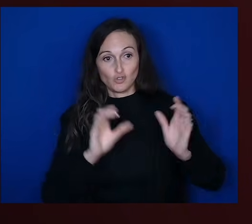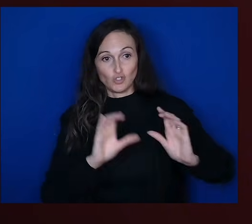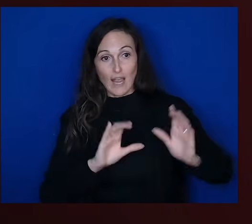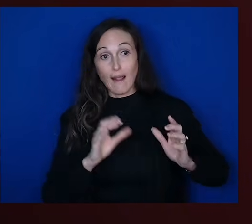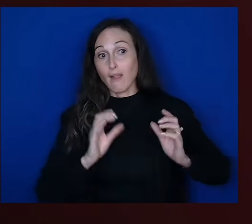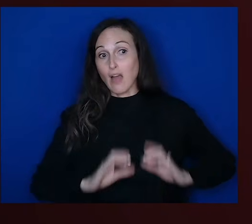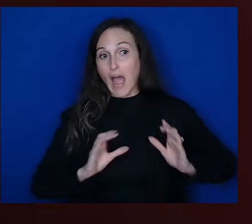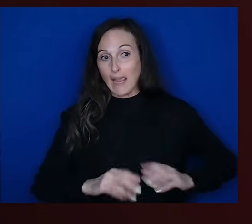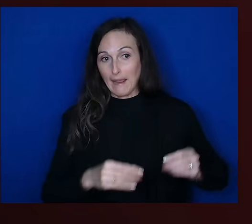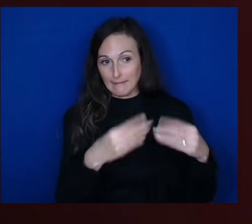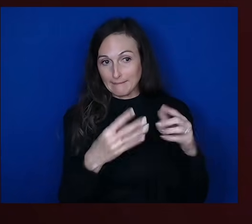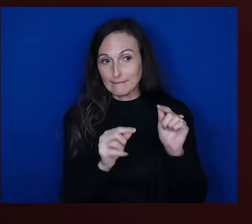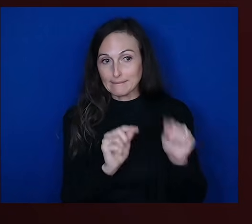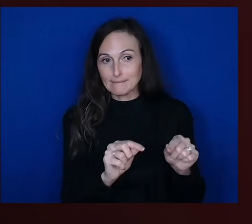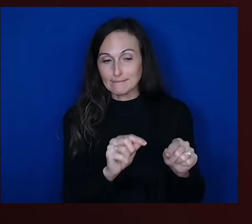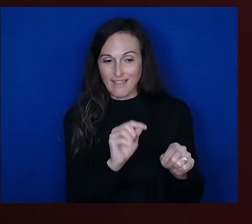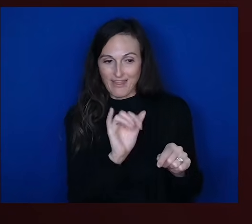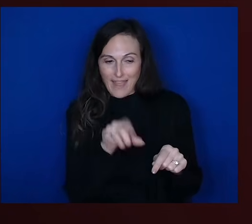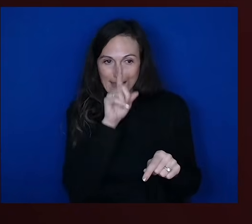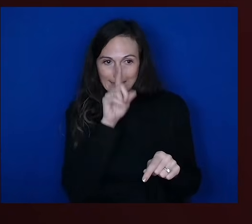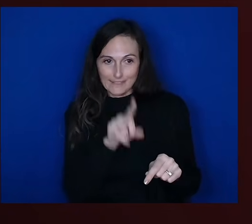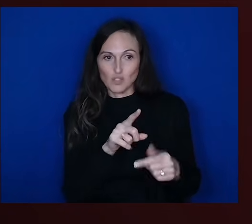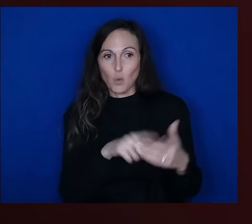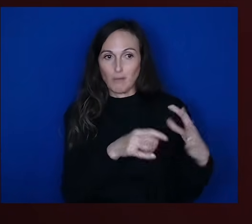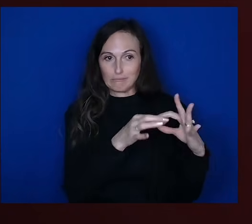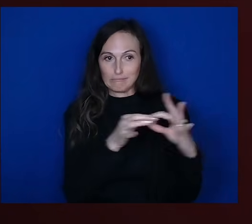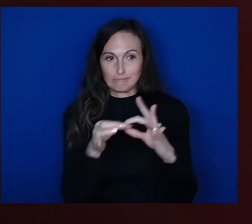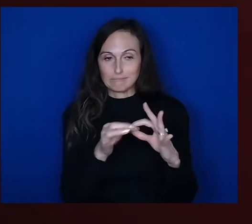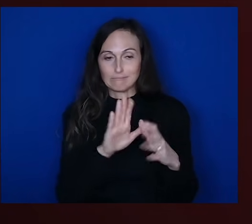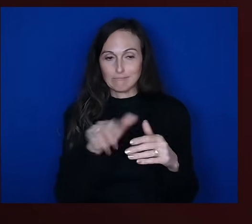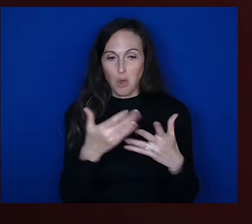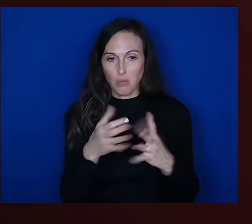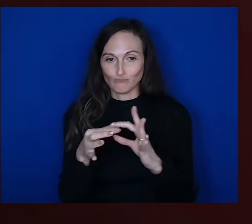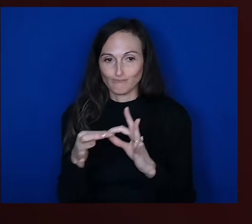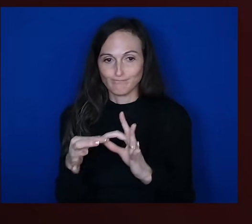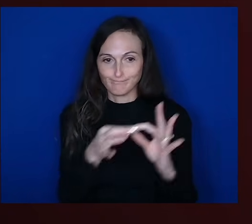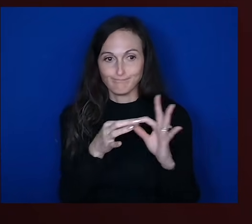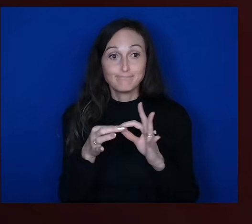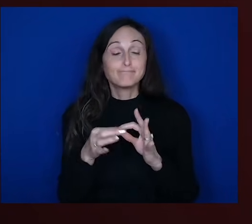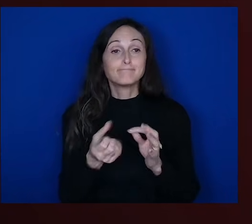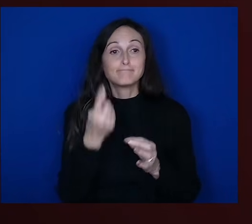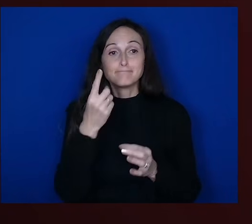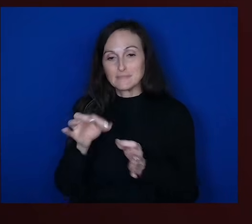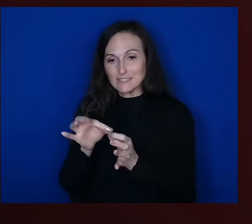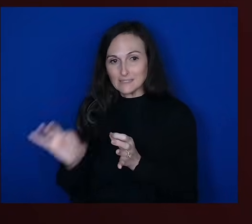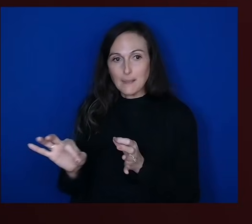and that is what's tying it all together, and then here's your simple query.